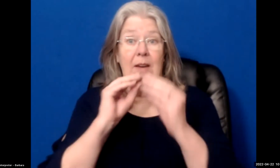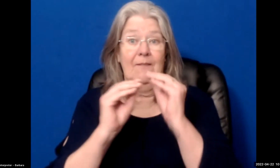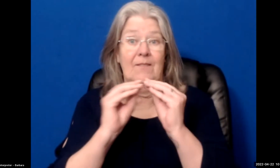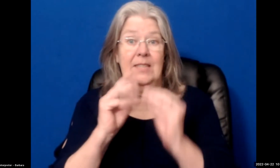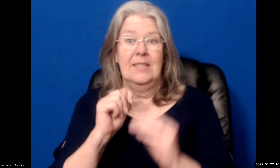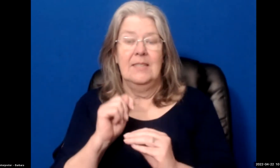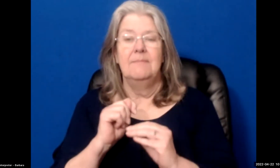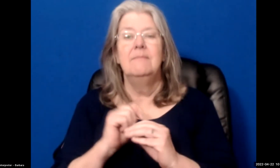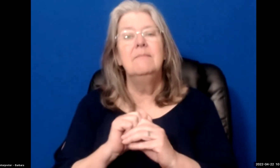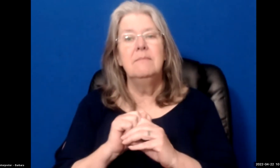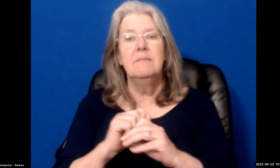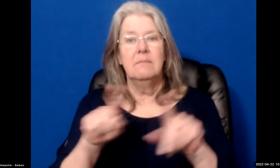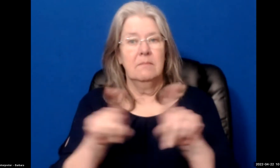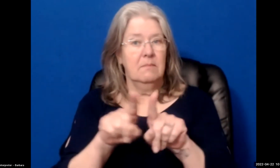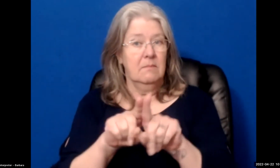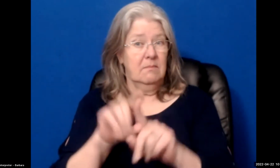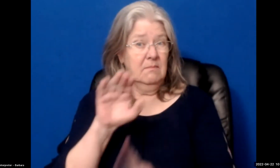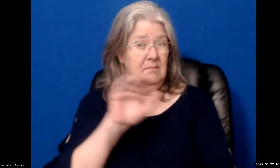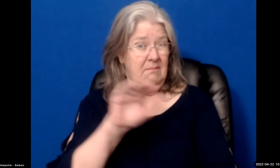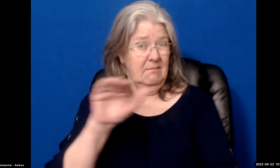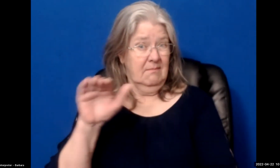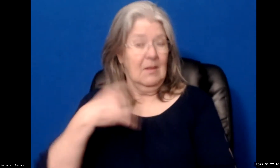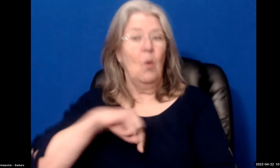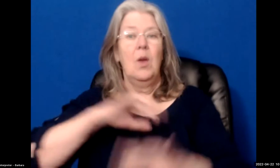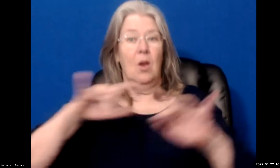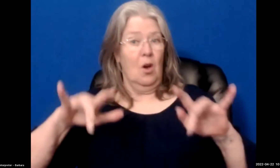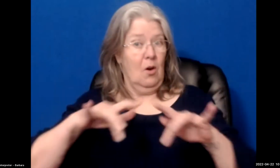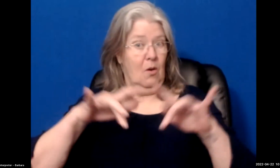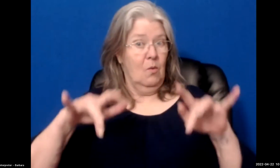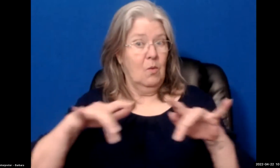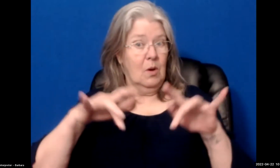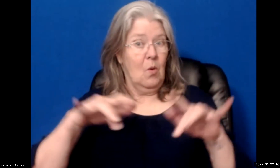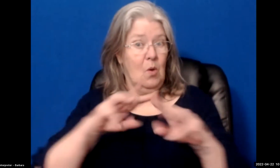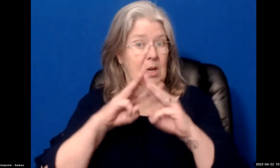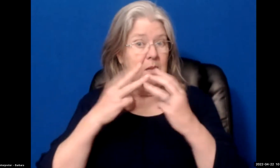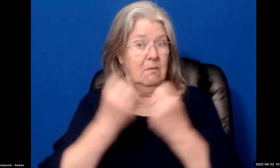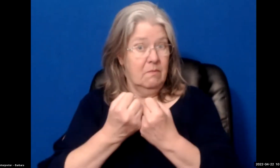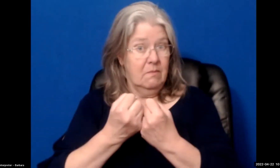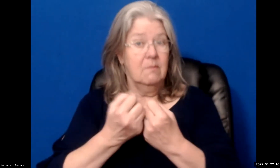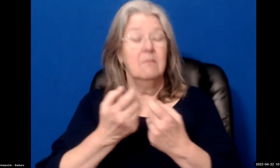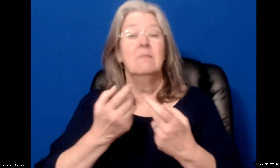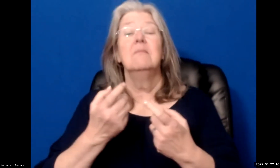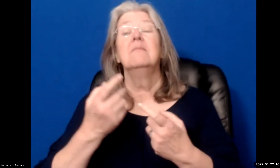remind everyone today that we are recording this webinar and it will be available on our